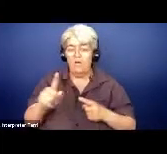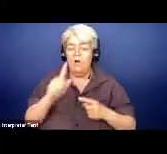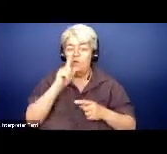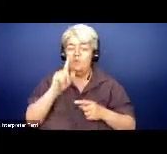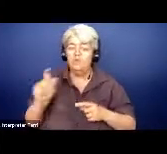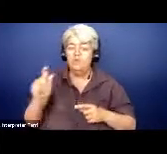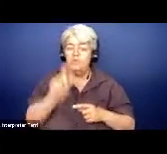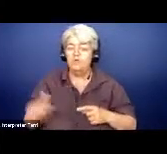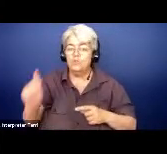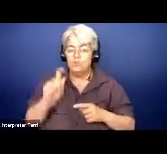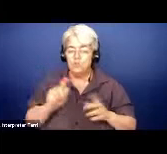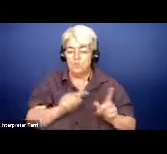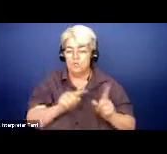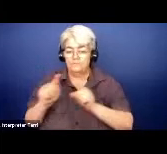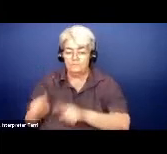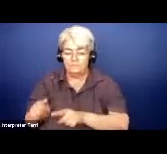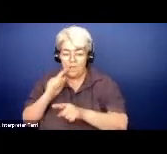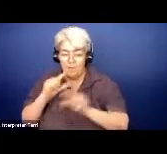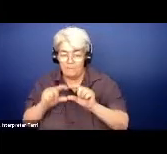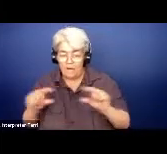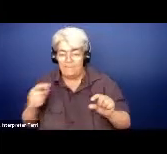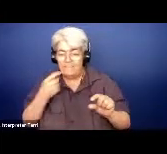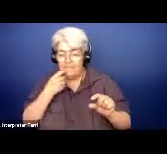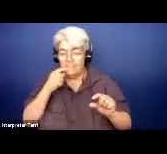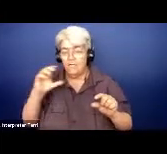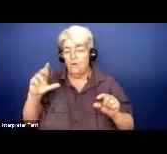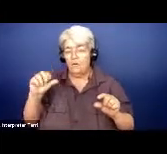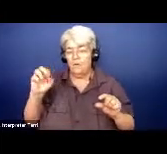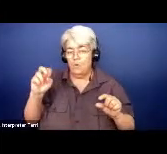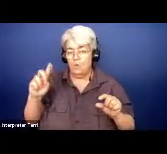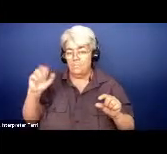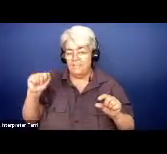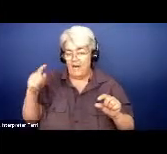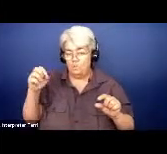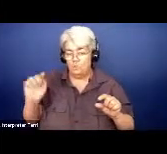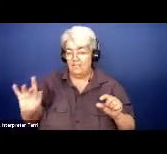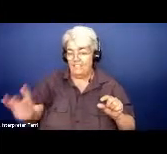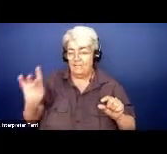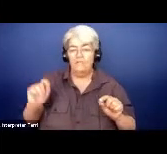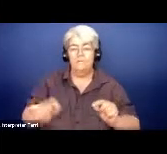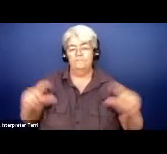will be a button and icon that pops up at the bottom of your screen that you can click on and the captioning will start. If you